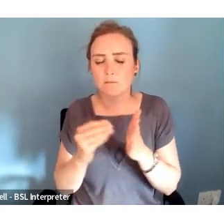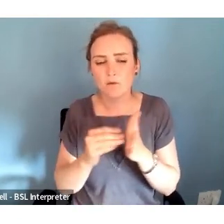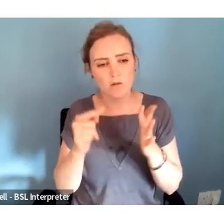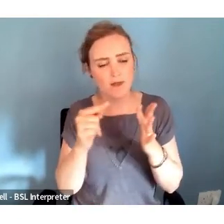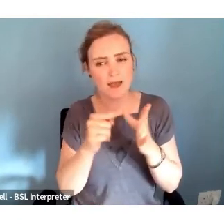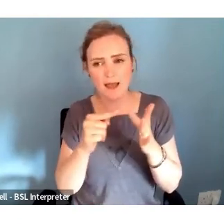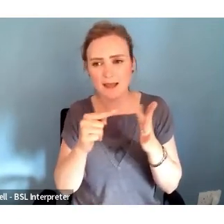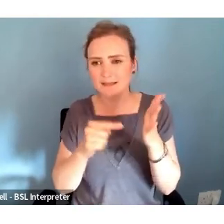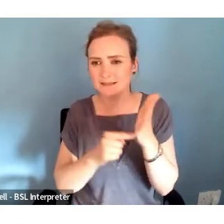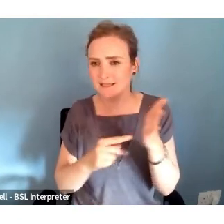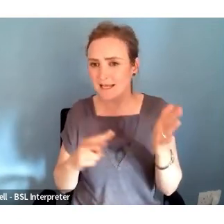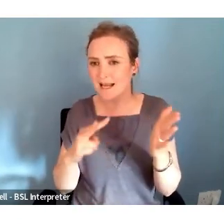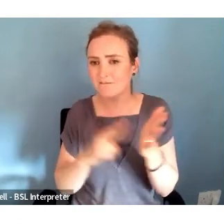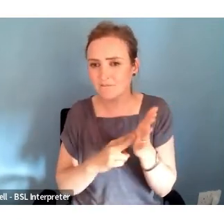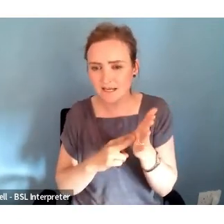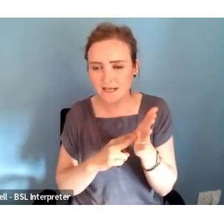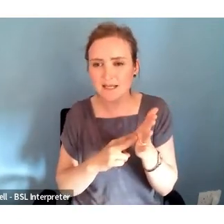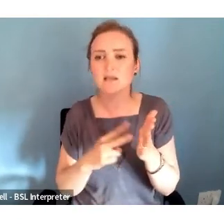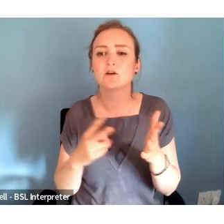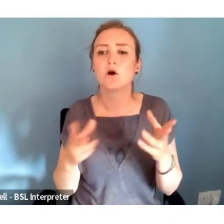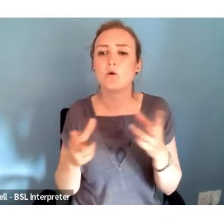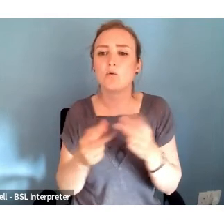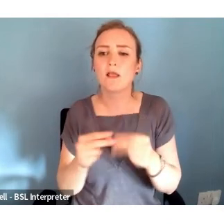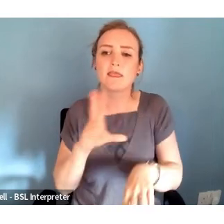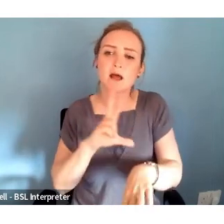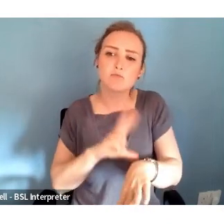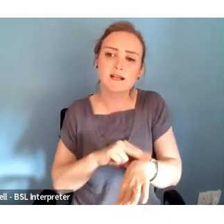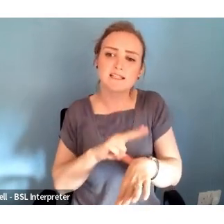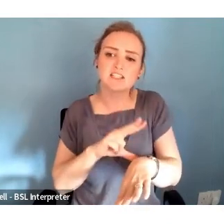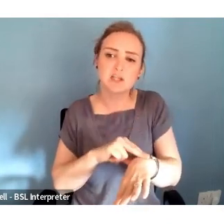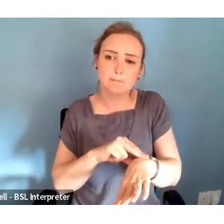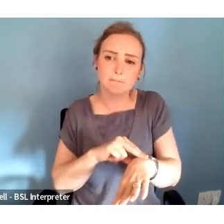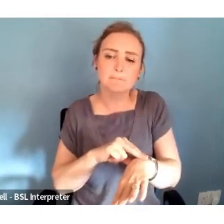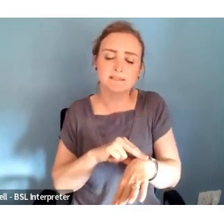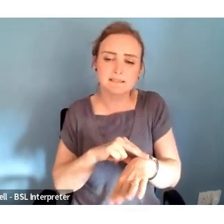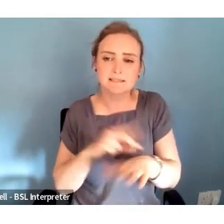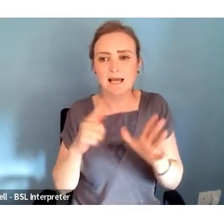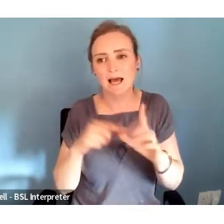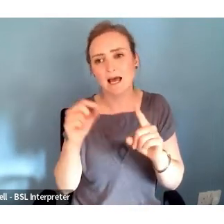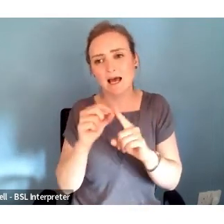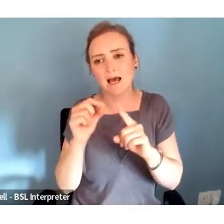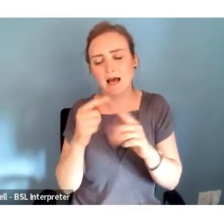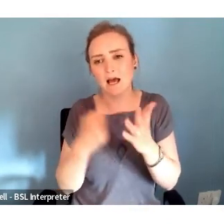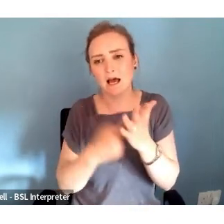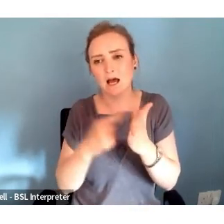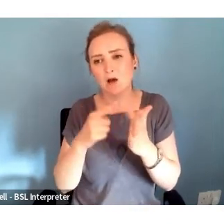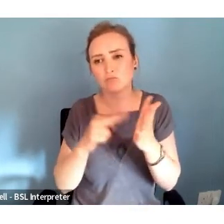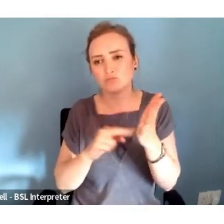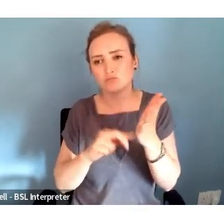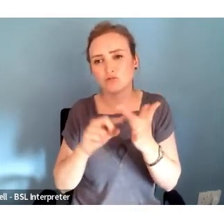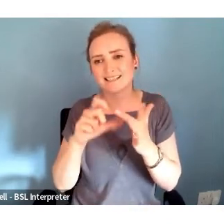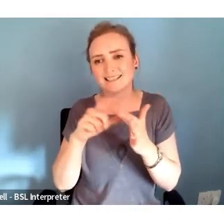ships. They Rick-fenced a number of apprenticeships for disabled candidates and